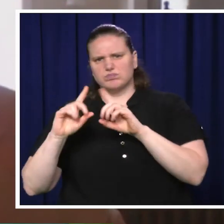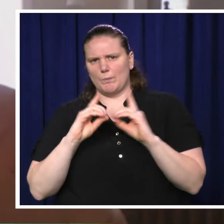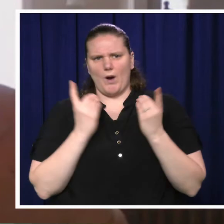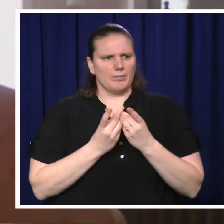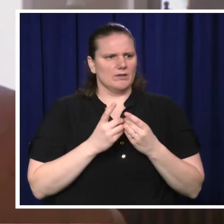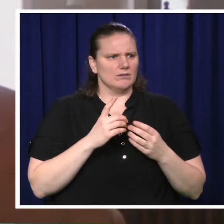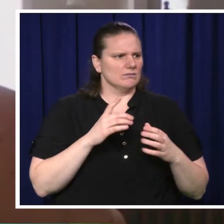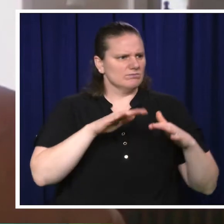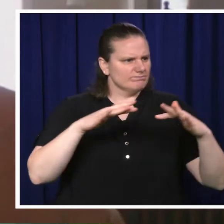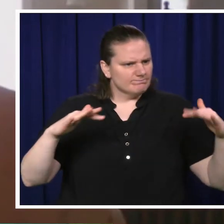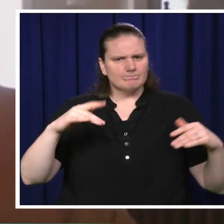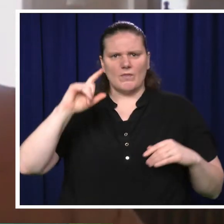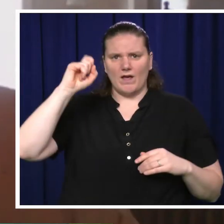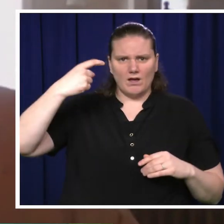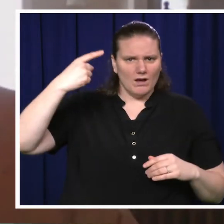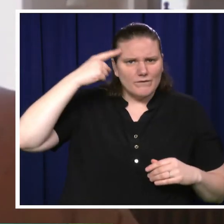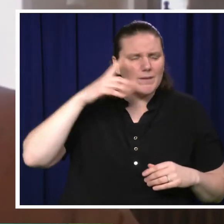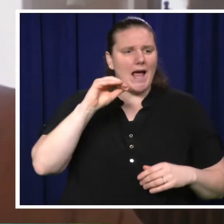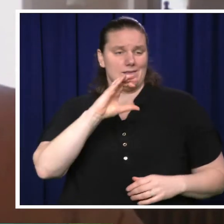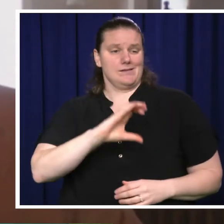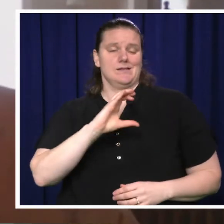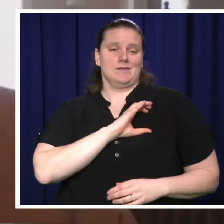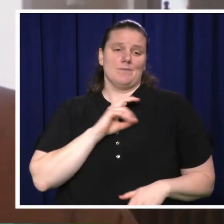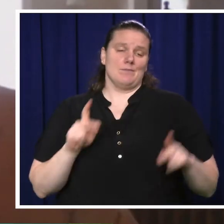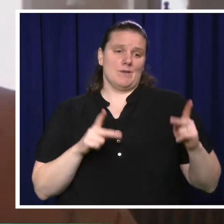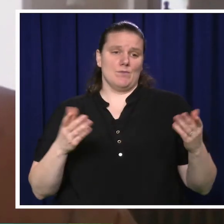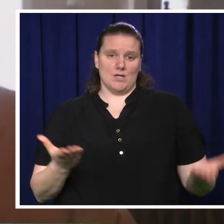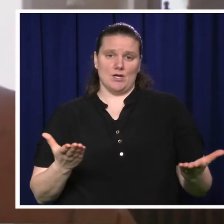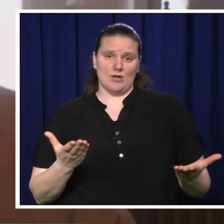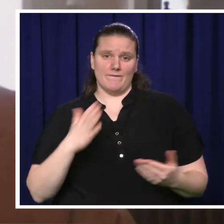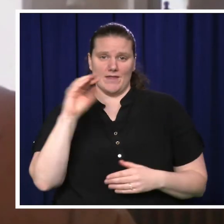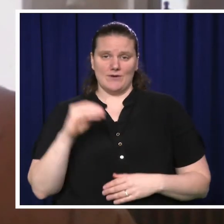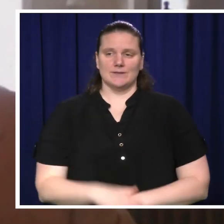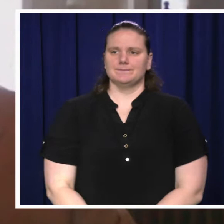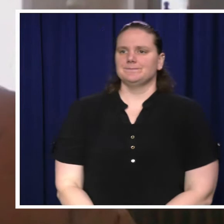between the various departments of the county government and the citizens of the county.